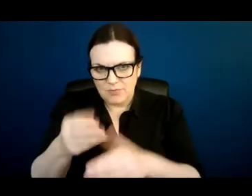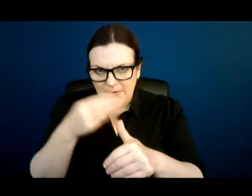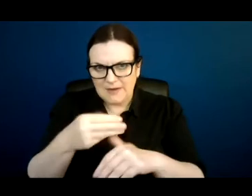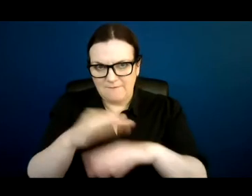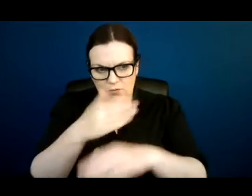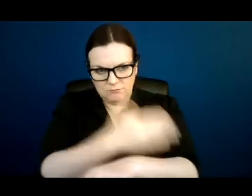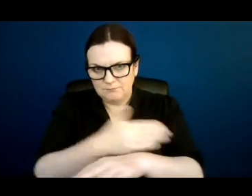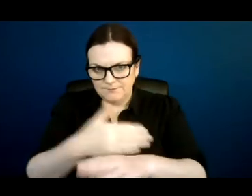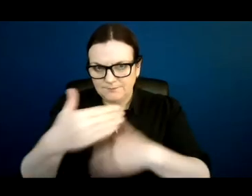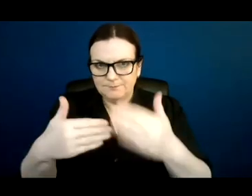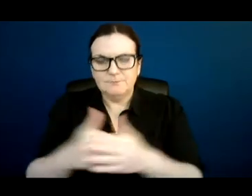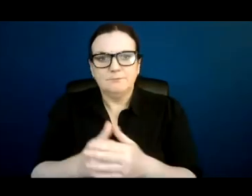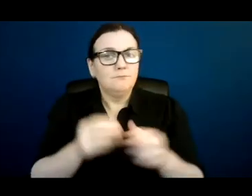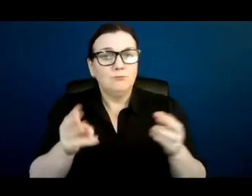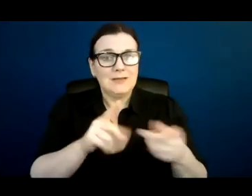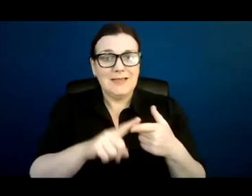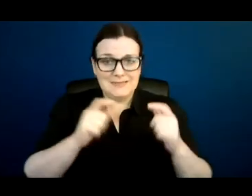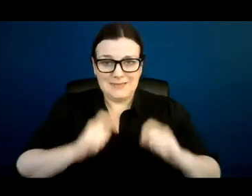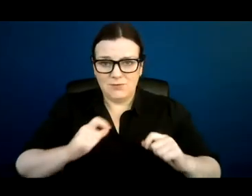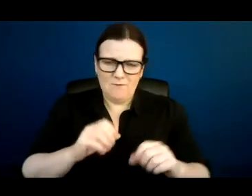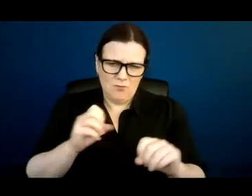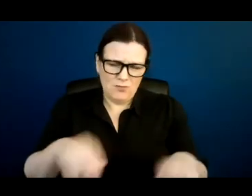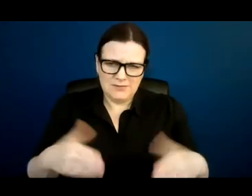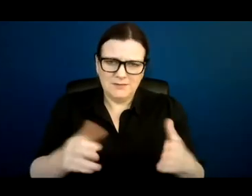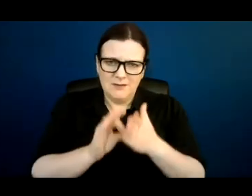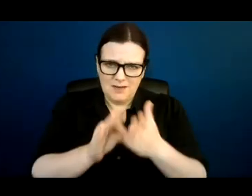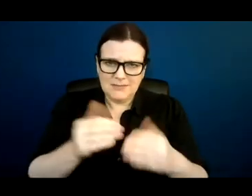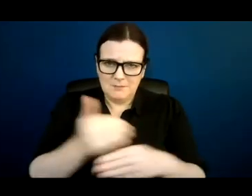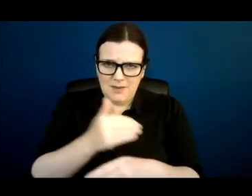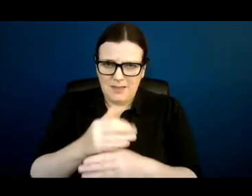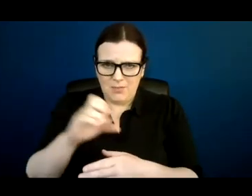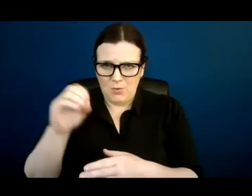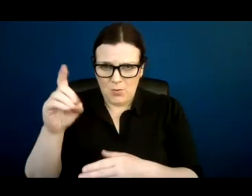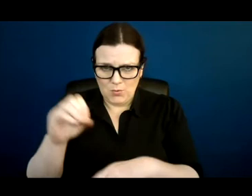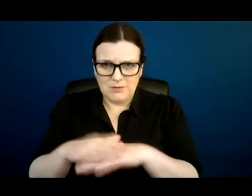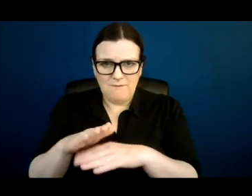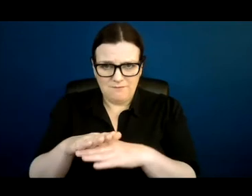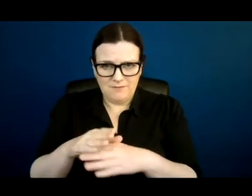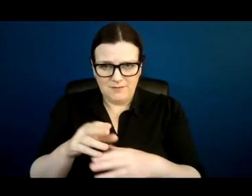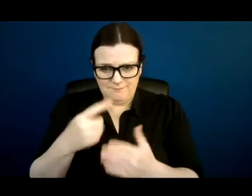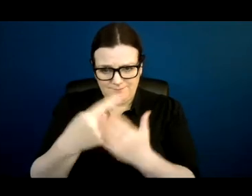and barristers, they'll be guided by the code of conductor for practice for legal professionals,